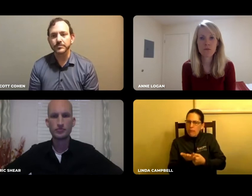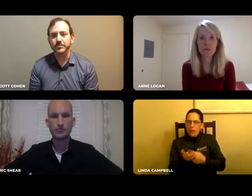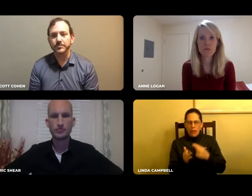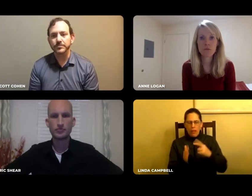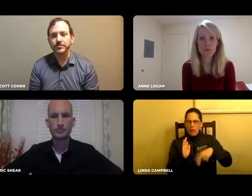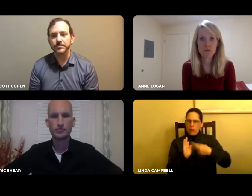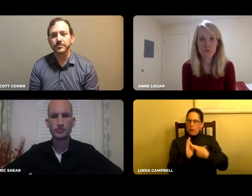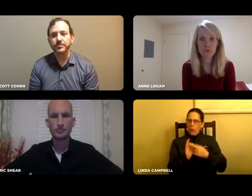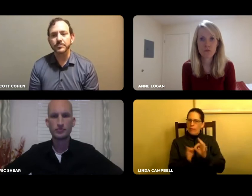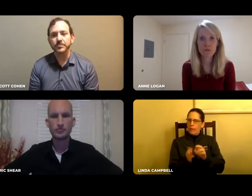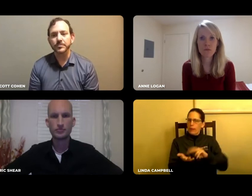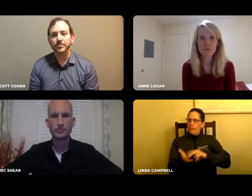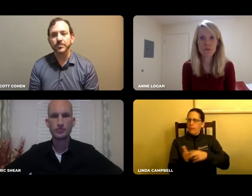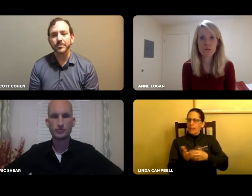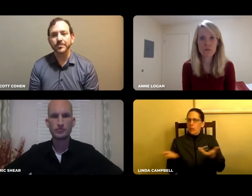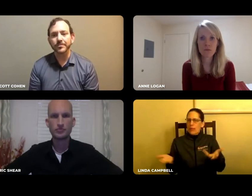to figure out what the role of an interpreter was.